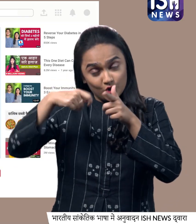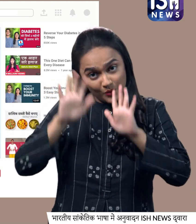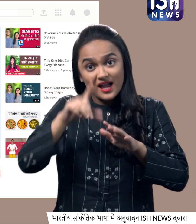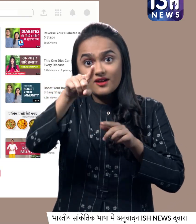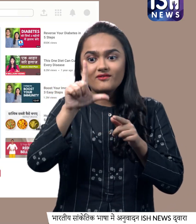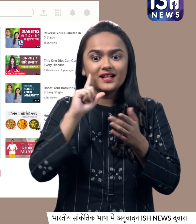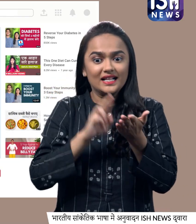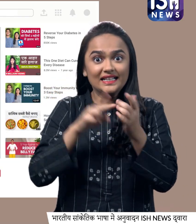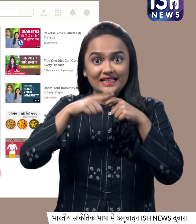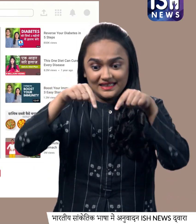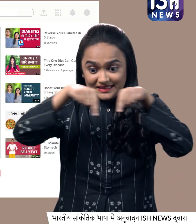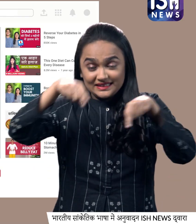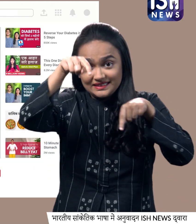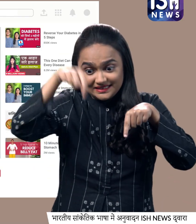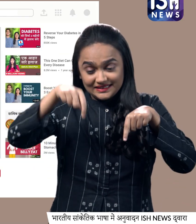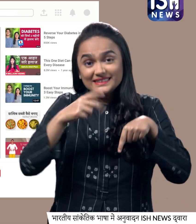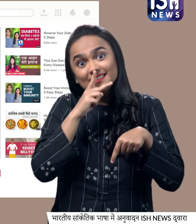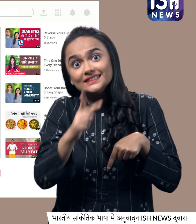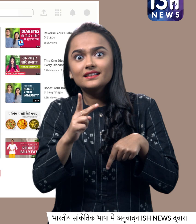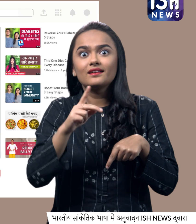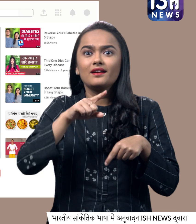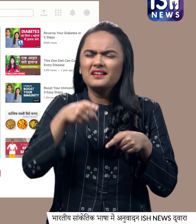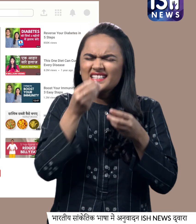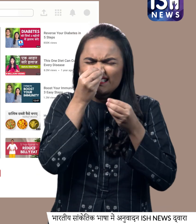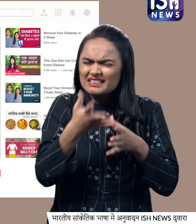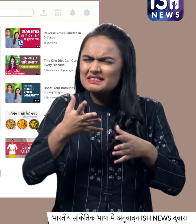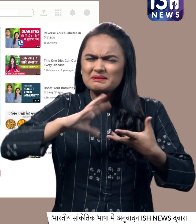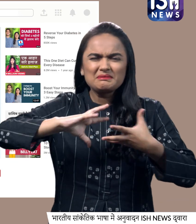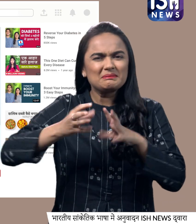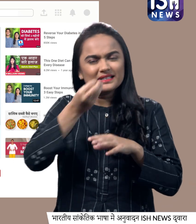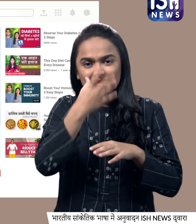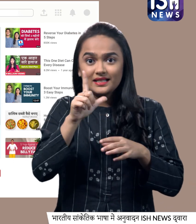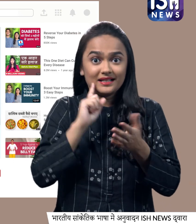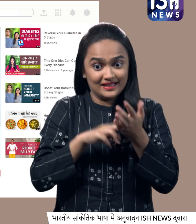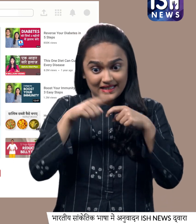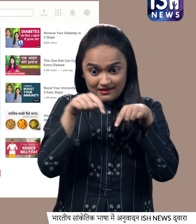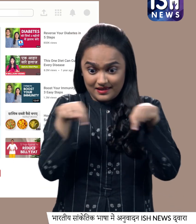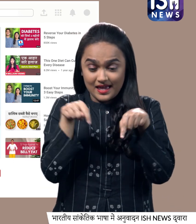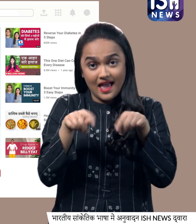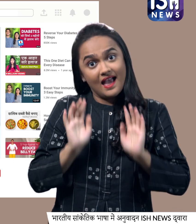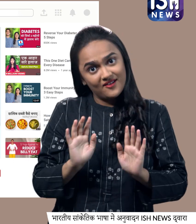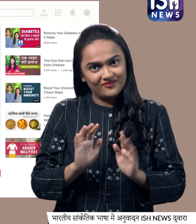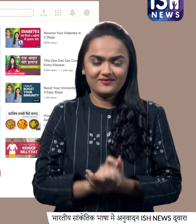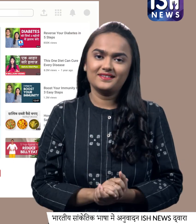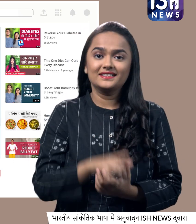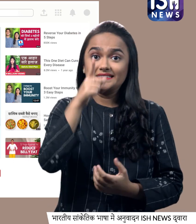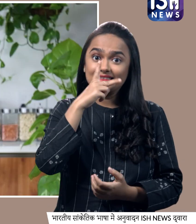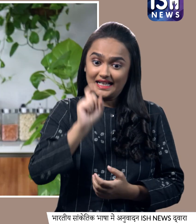You can watch it on our YouTube channel. It's very simple We have shared the link in the description box below